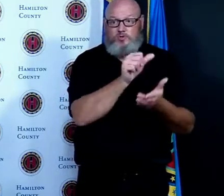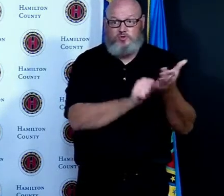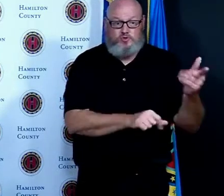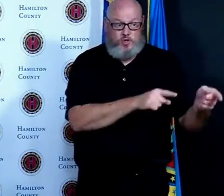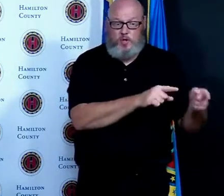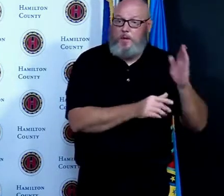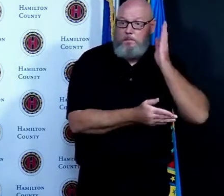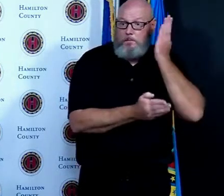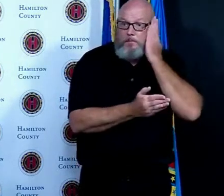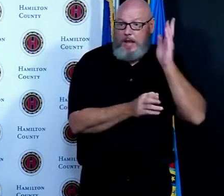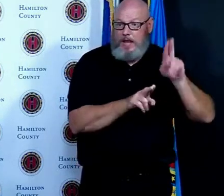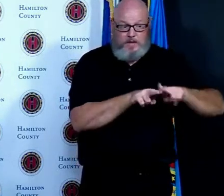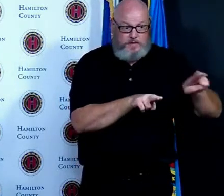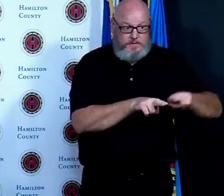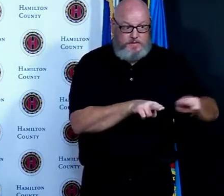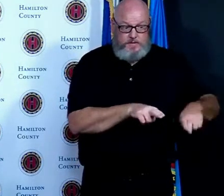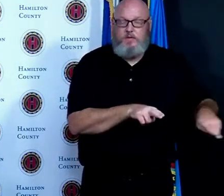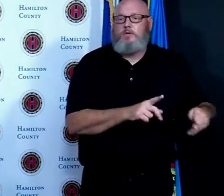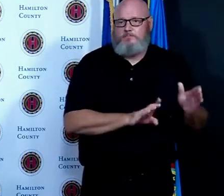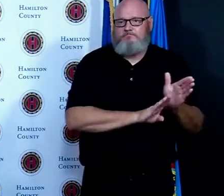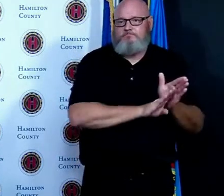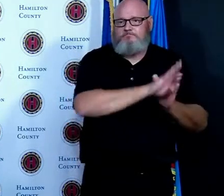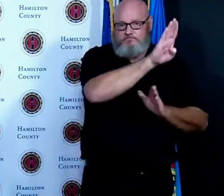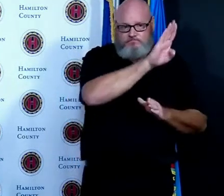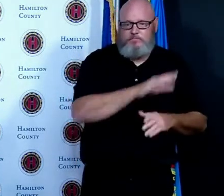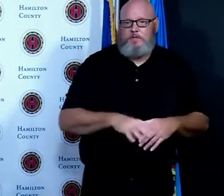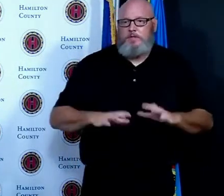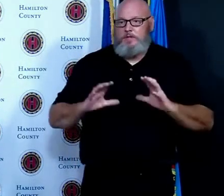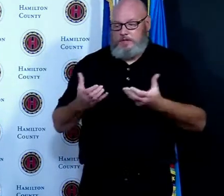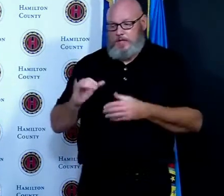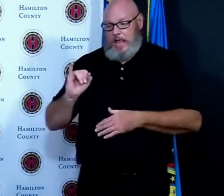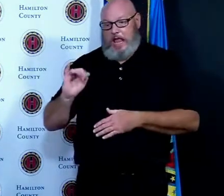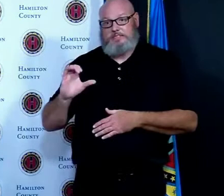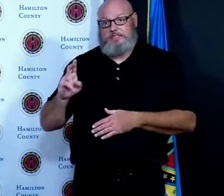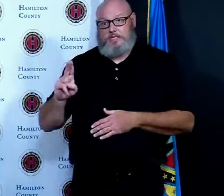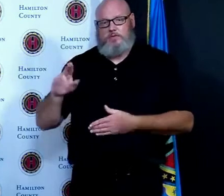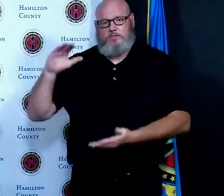like we did in the in these in this in the spring and I think that's in part because we've learned